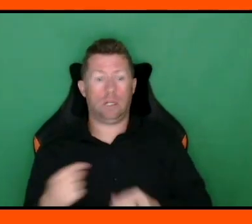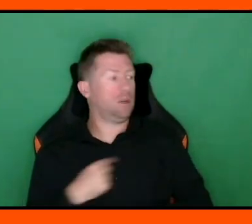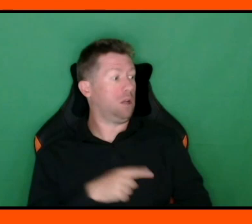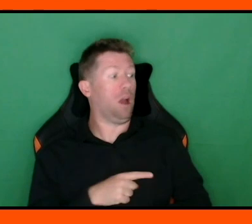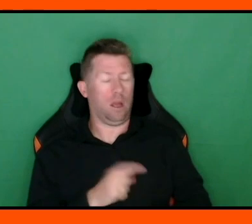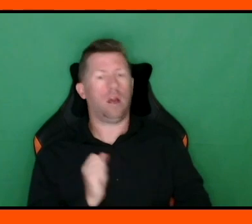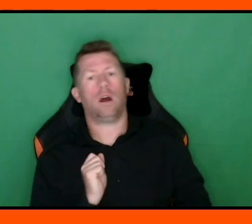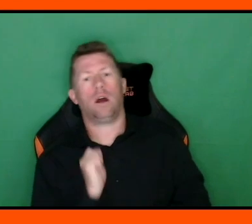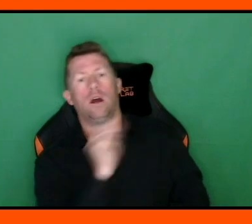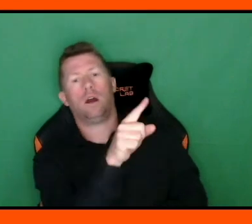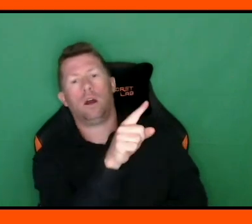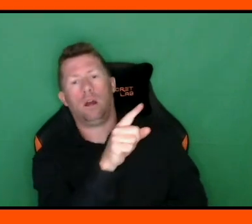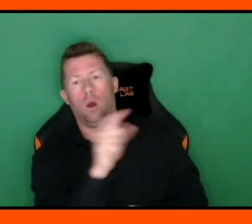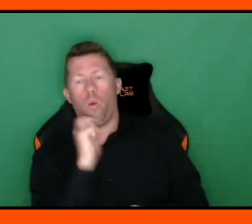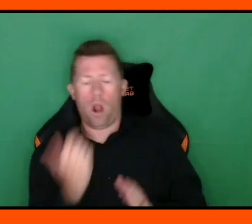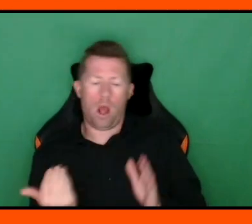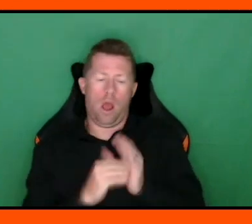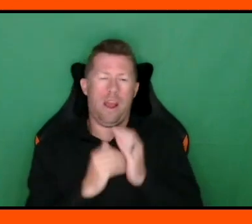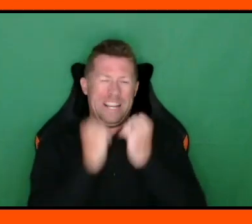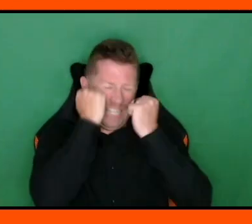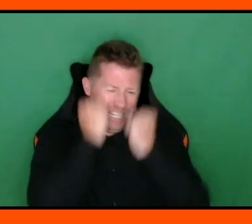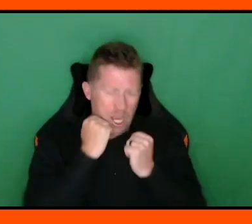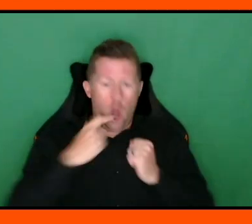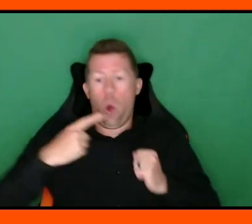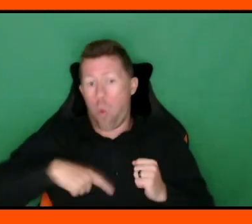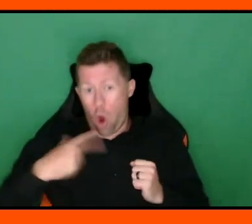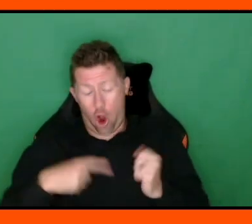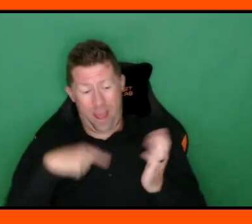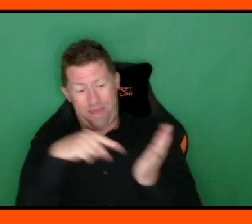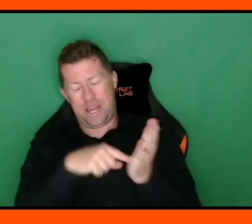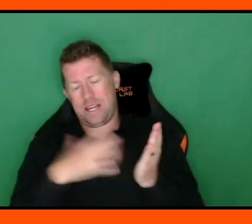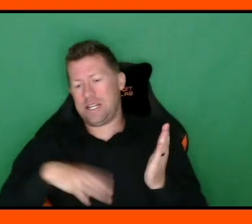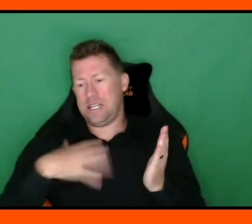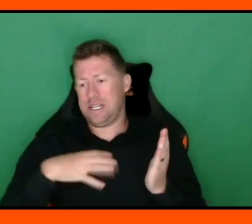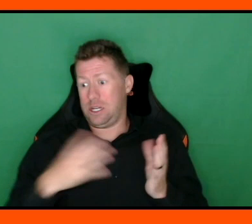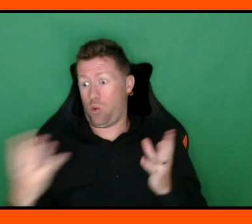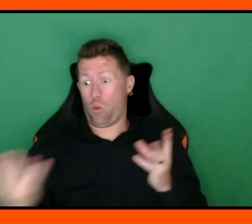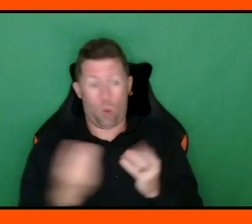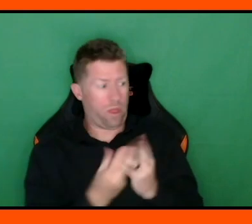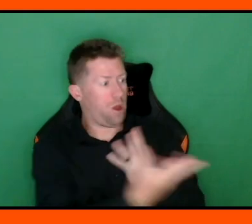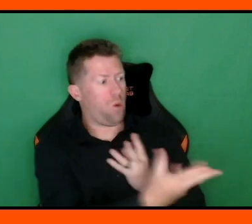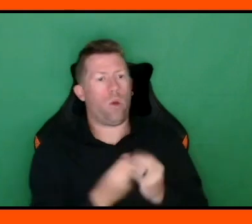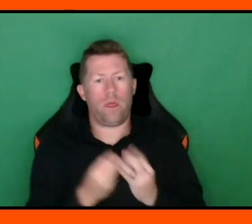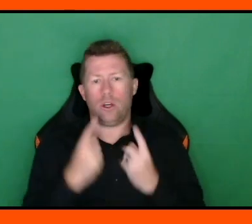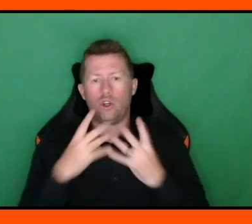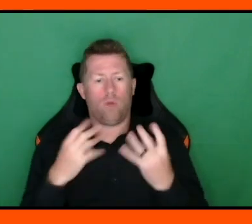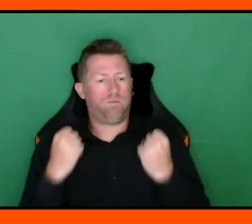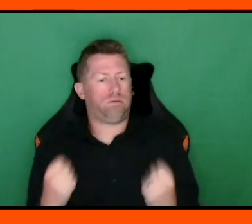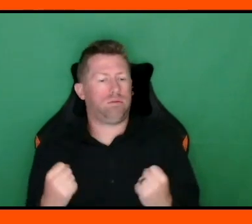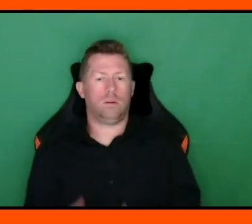It will add to the justification for what’s being proposed with a well-rounded submission. Thank you.